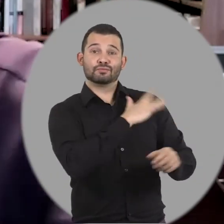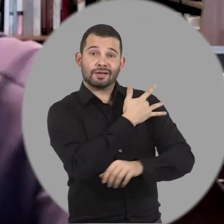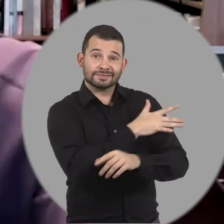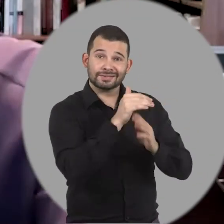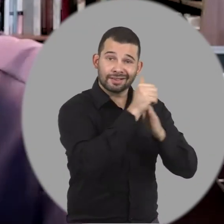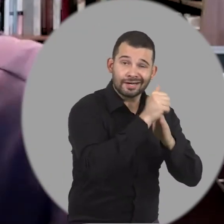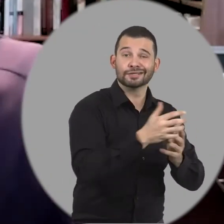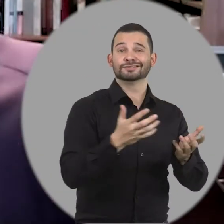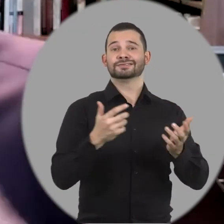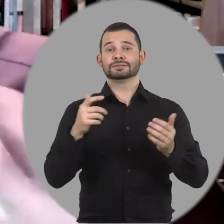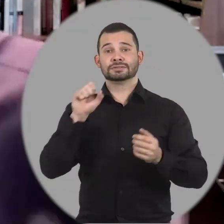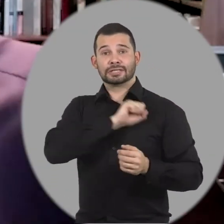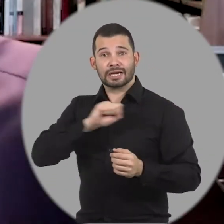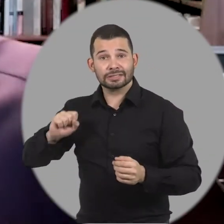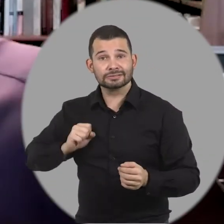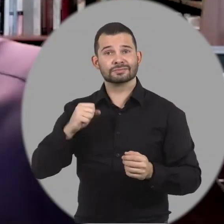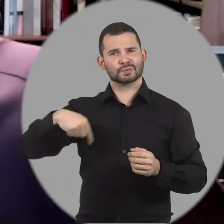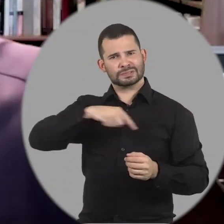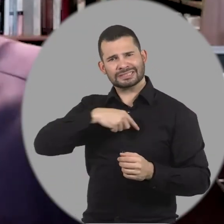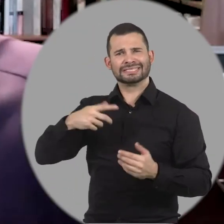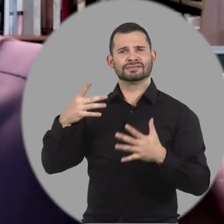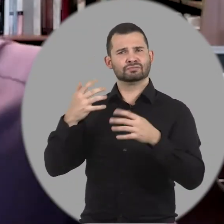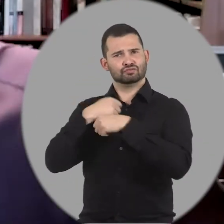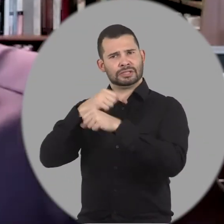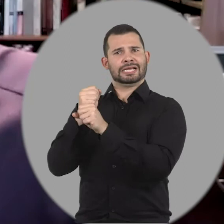with the Senate, that we create a disability media.